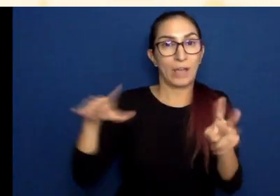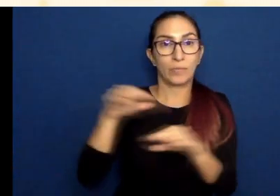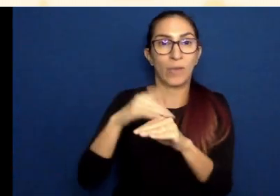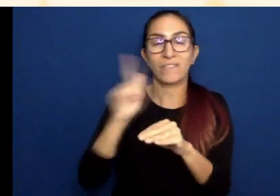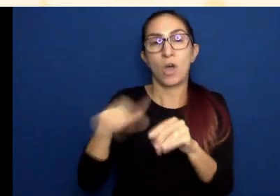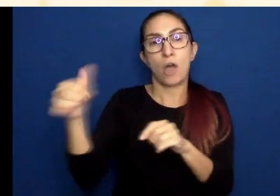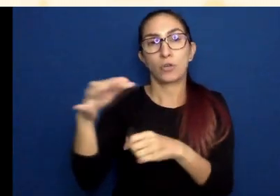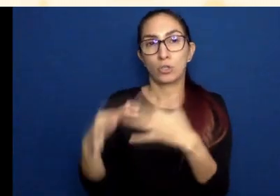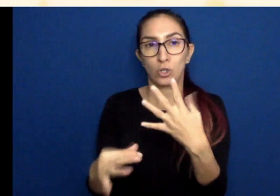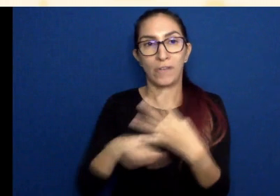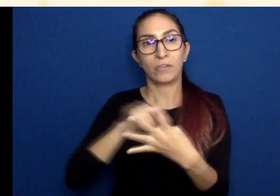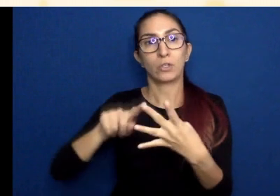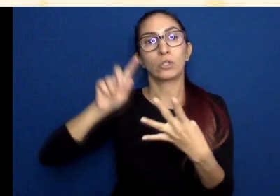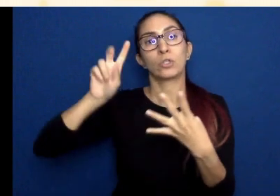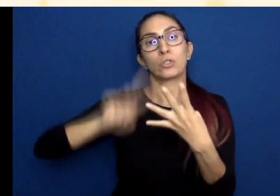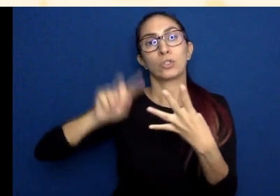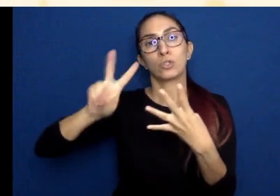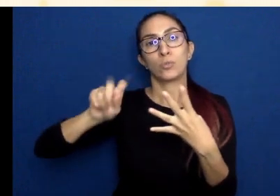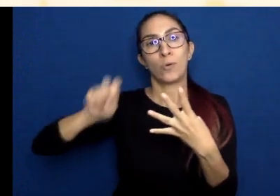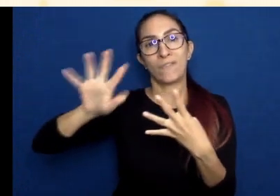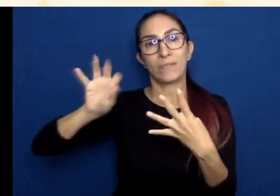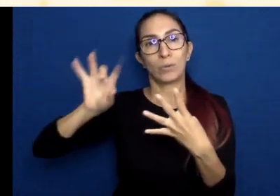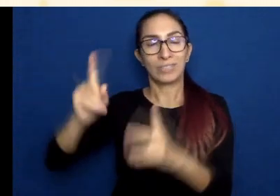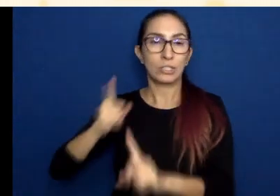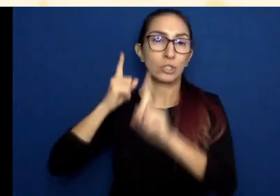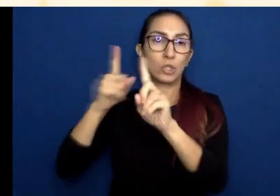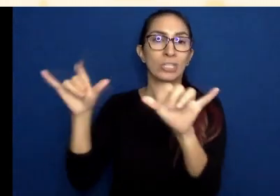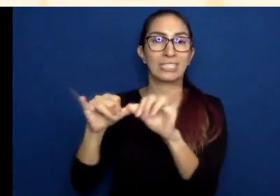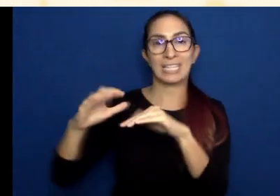2.5.8, target size minimum; target has the adequate size.